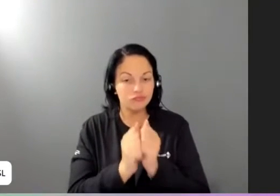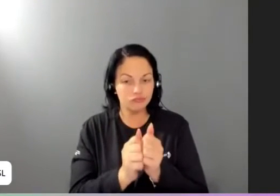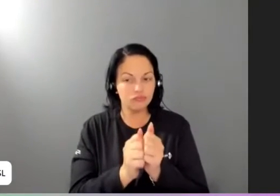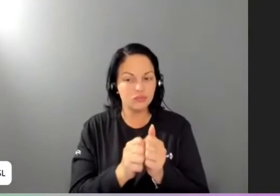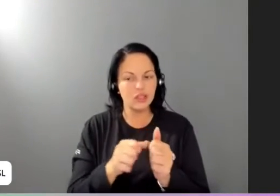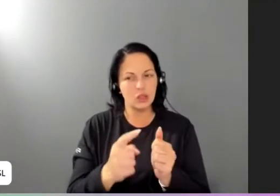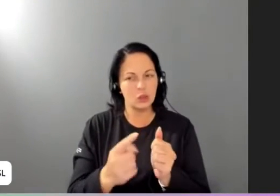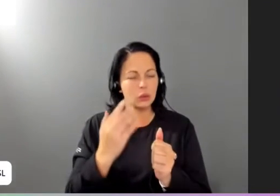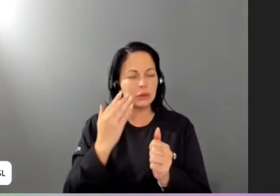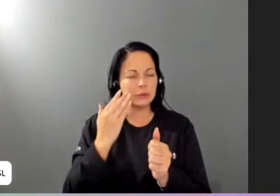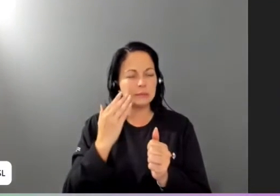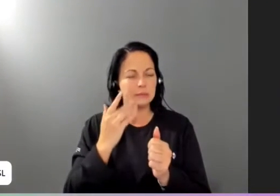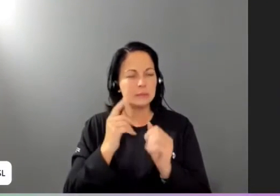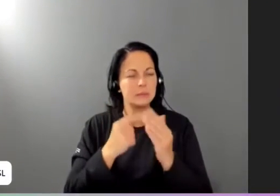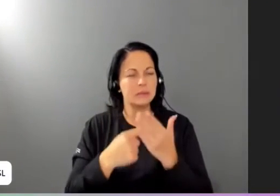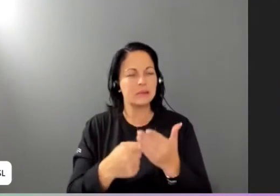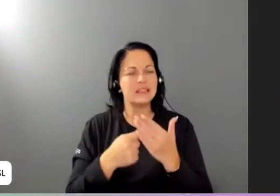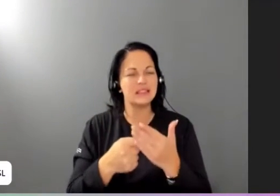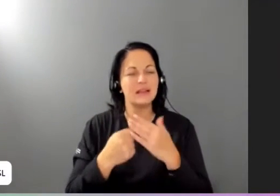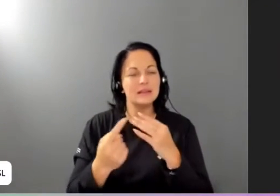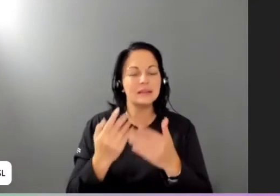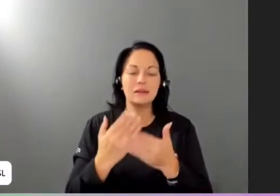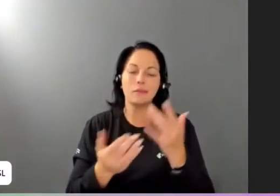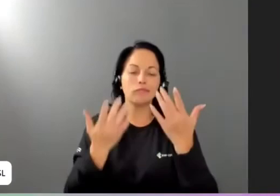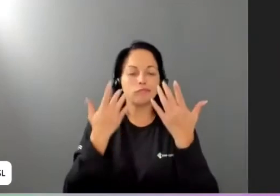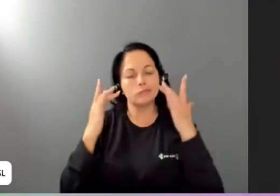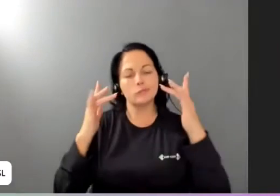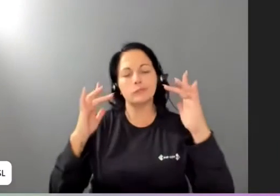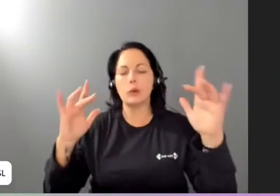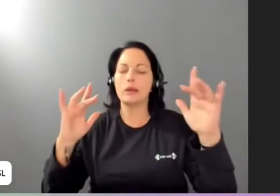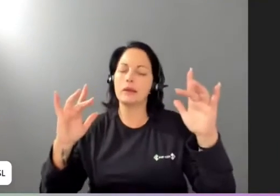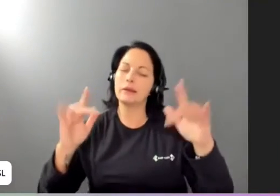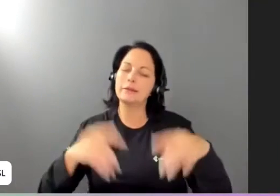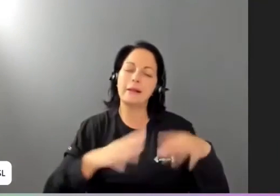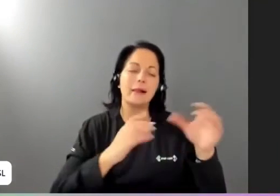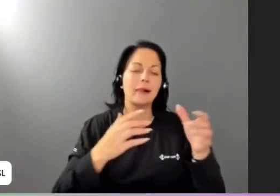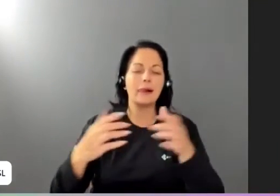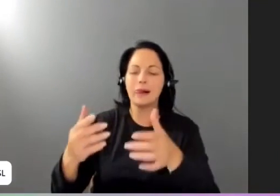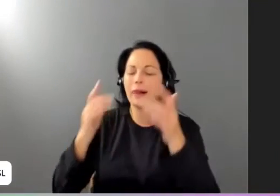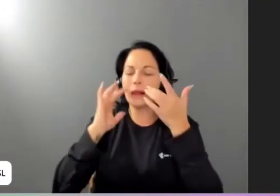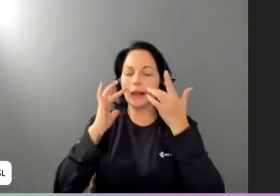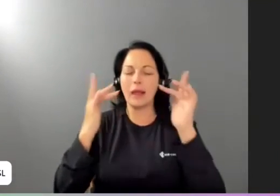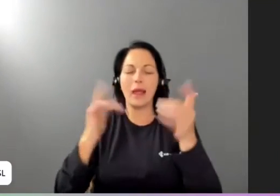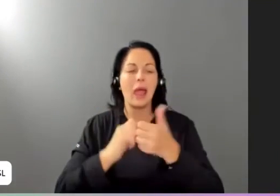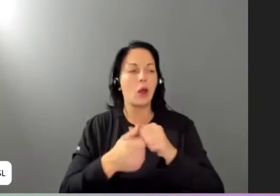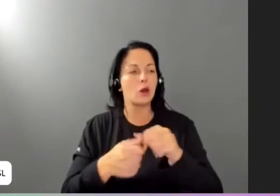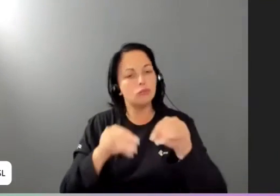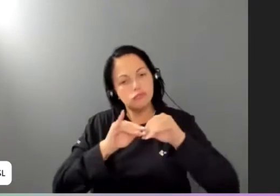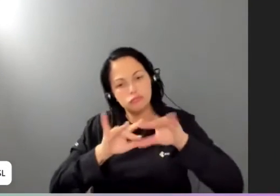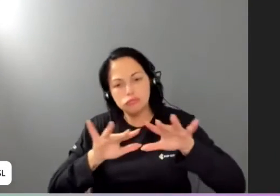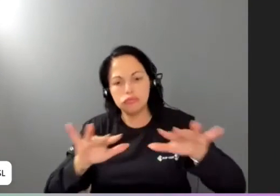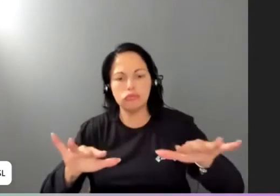carmac . This is also about partnership, and also you were talking about this these pockets of brilliance, right?